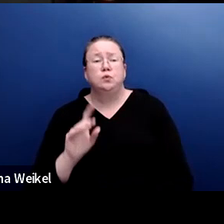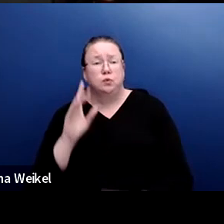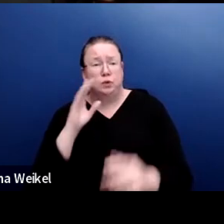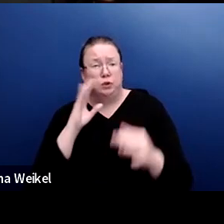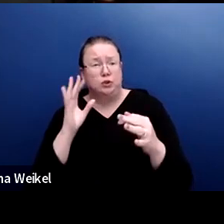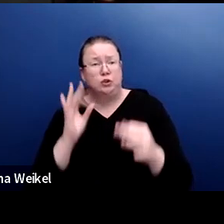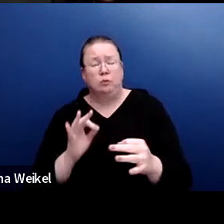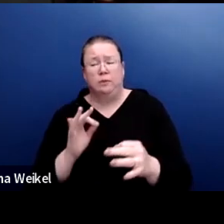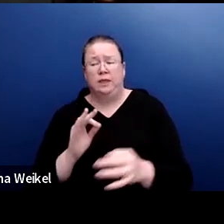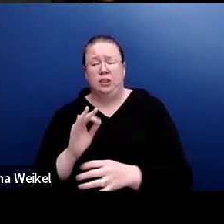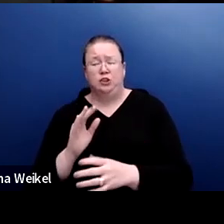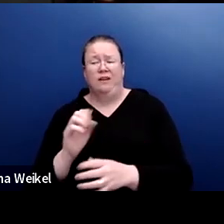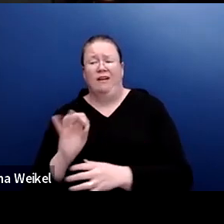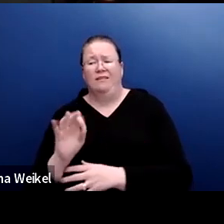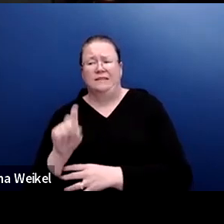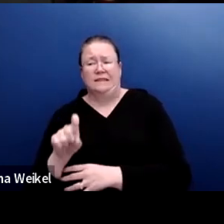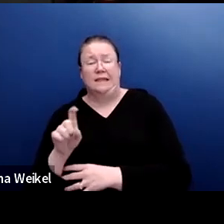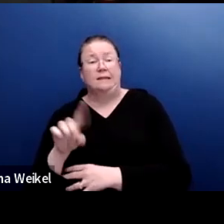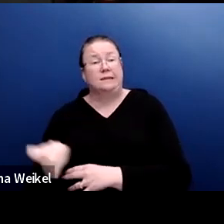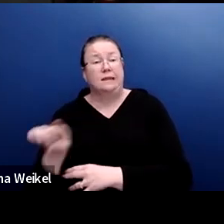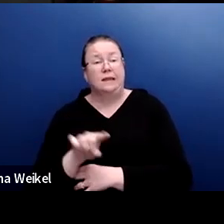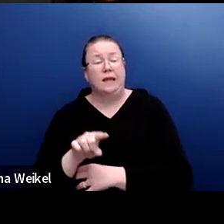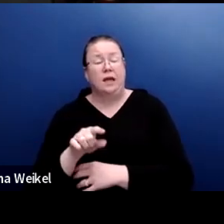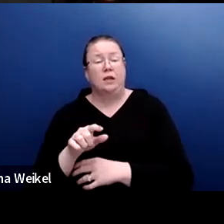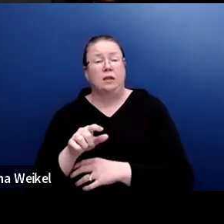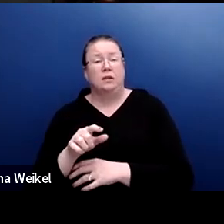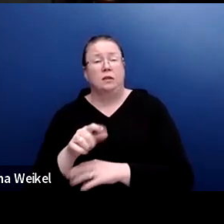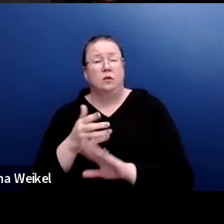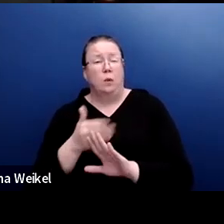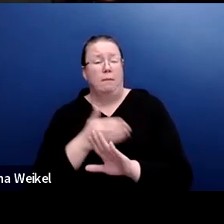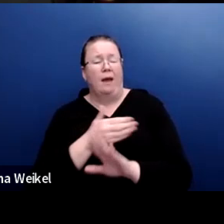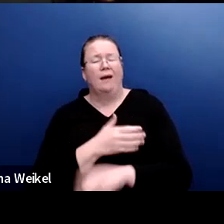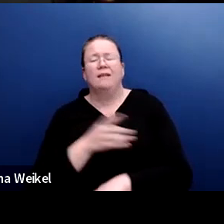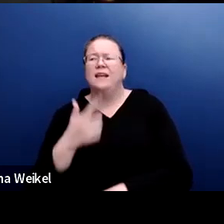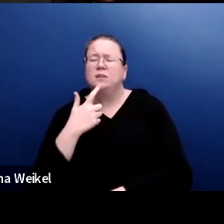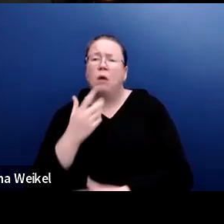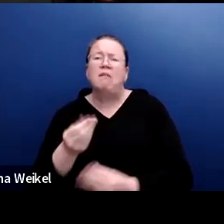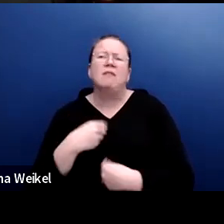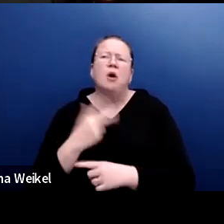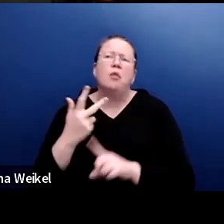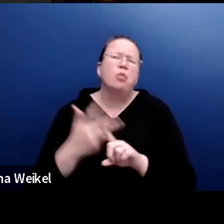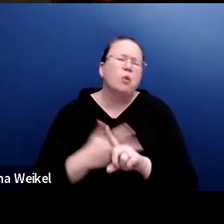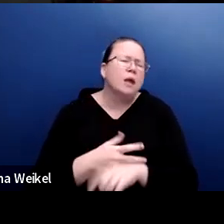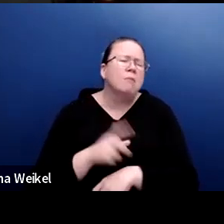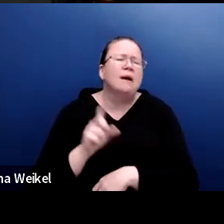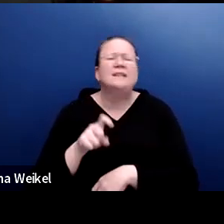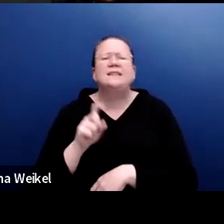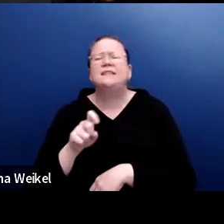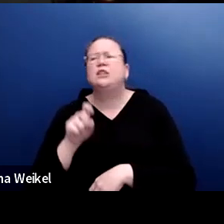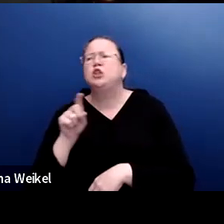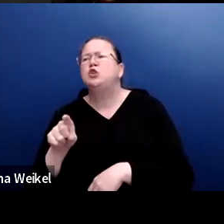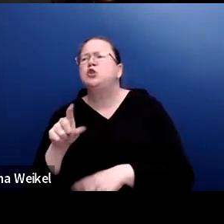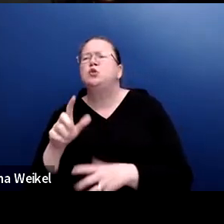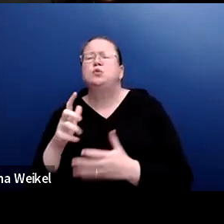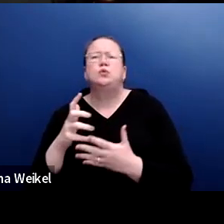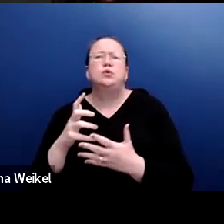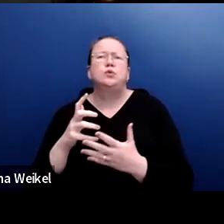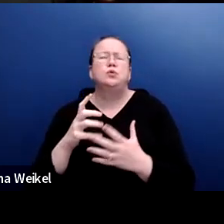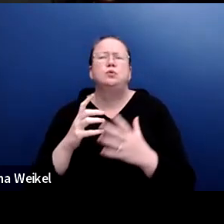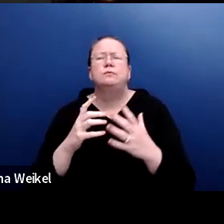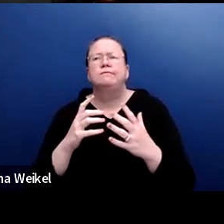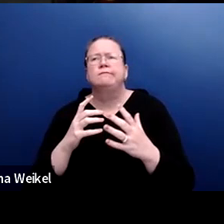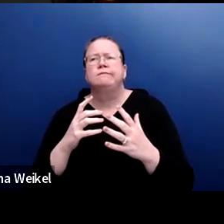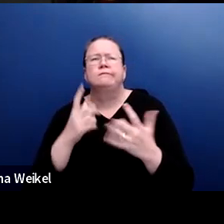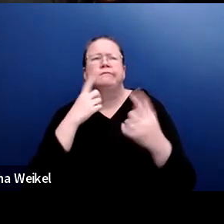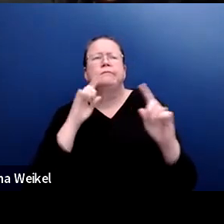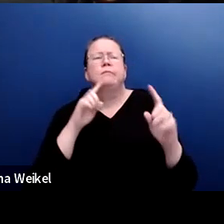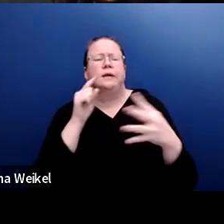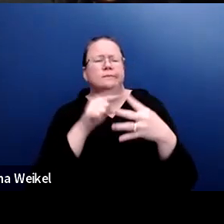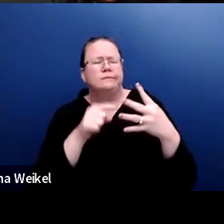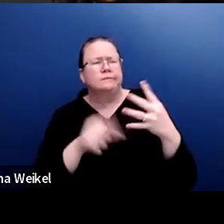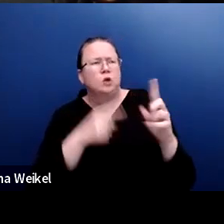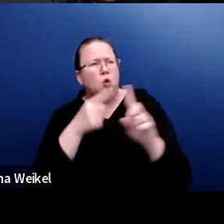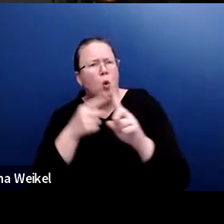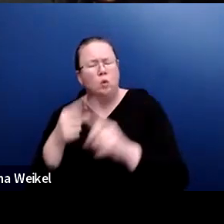But we have had many, many, many setbacks and COVID being one but also the process of going through and getting like care determination of needs score. They were very hesitant